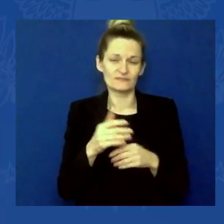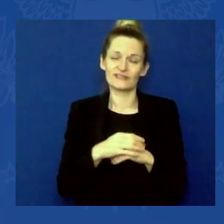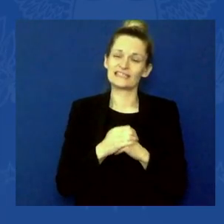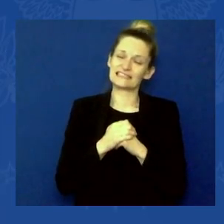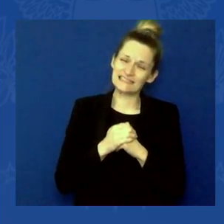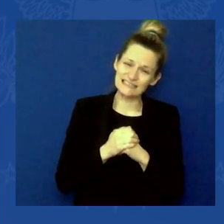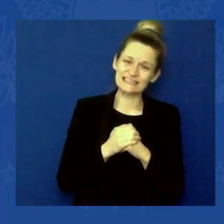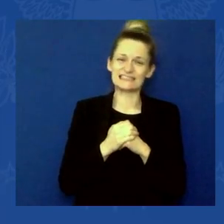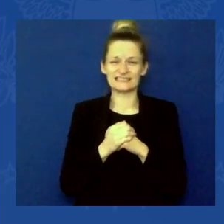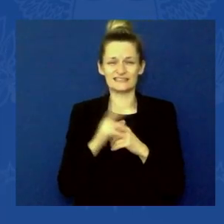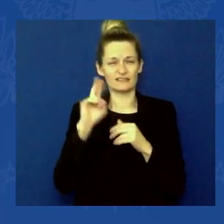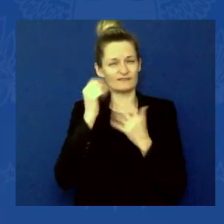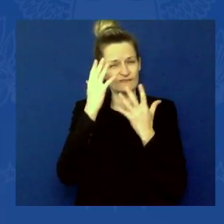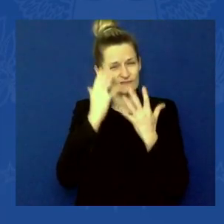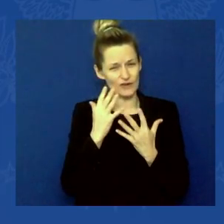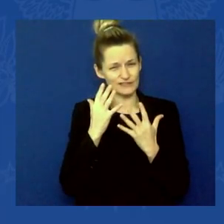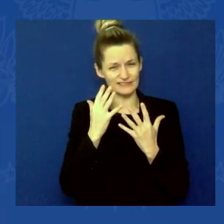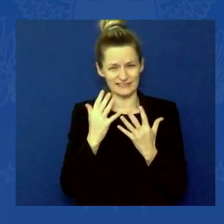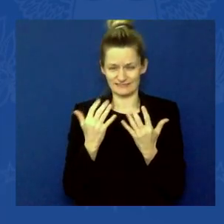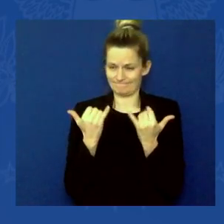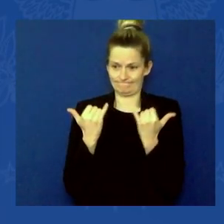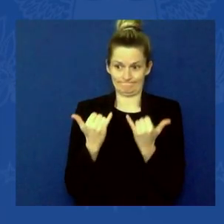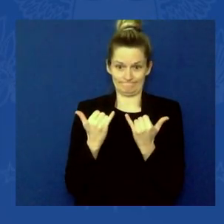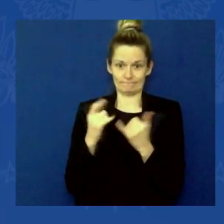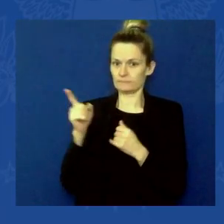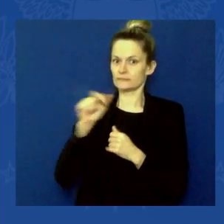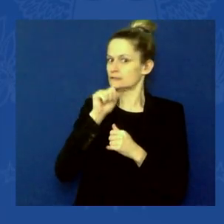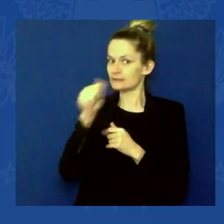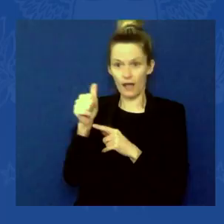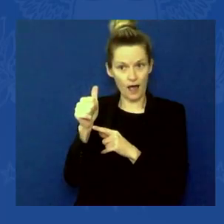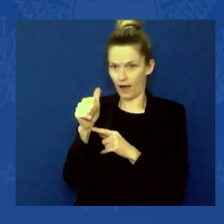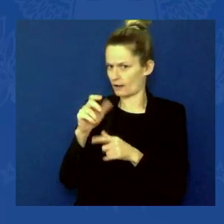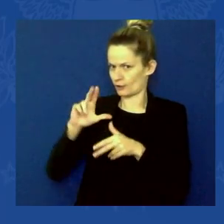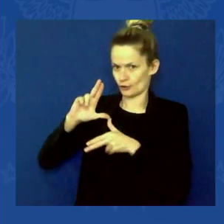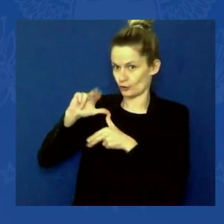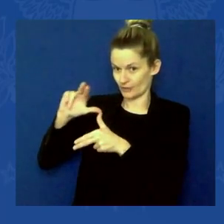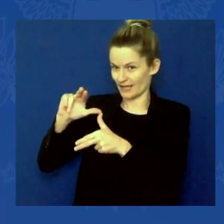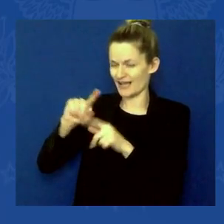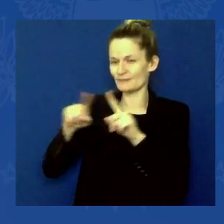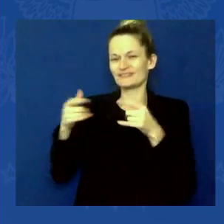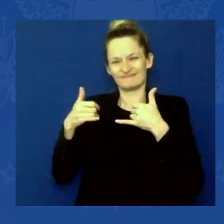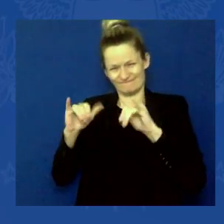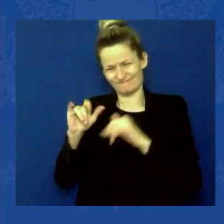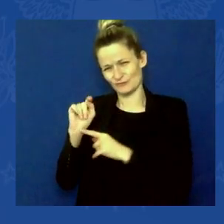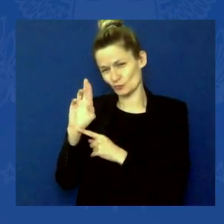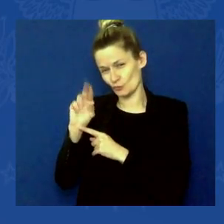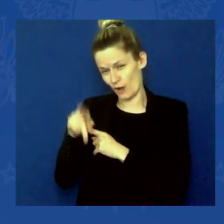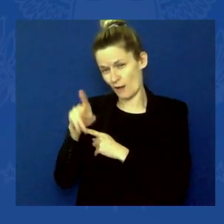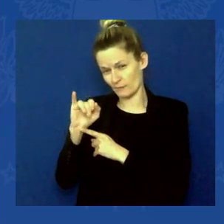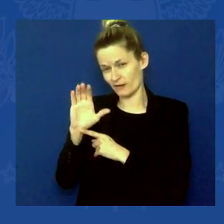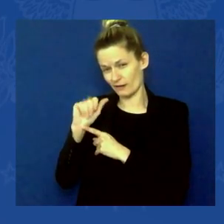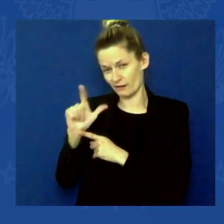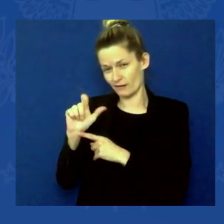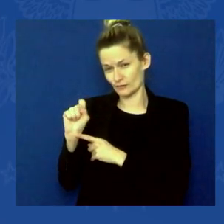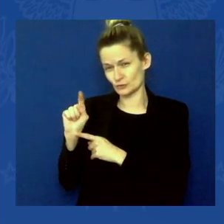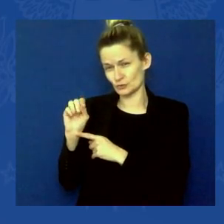And we are taking it seriously, though, because of the size and the storm's surge and the rainfall it's producing.